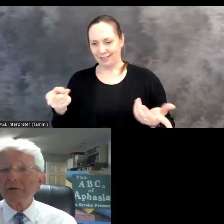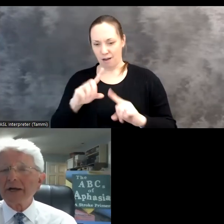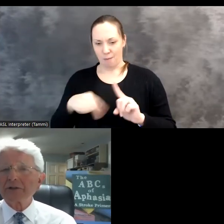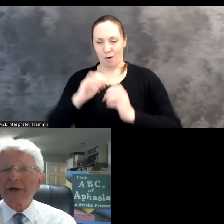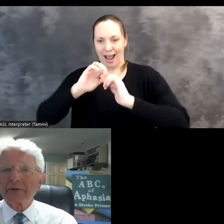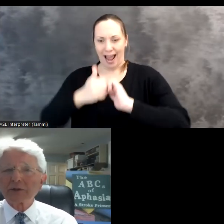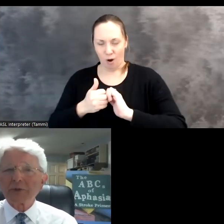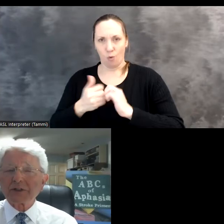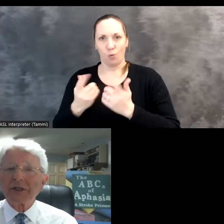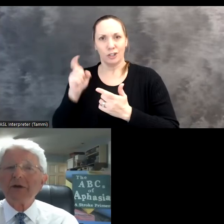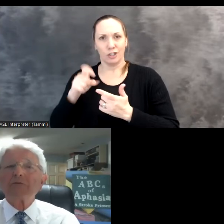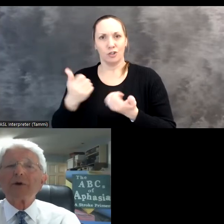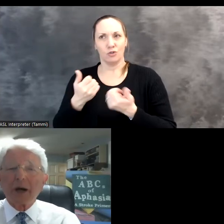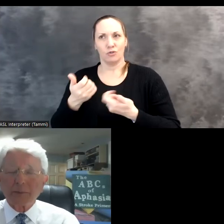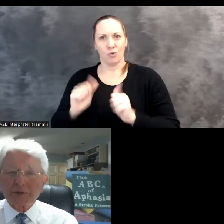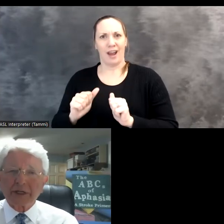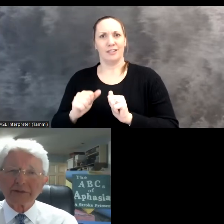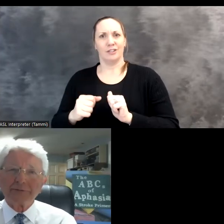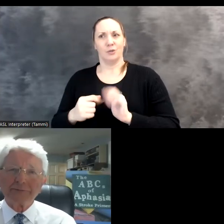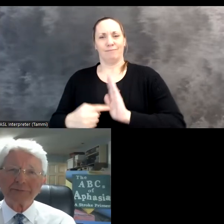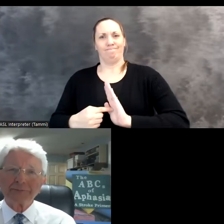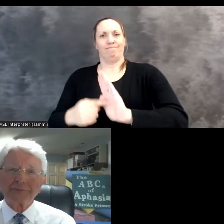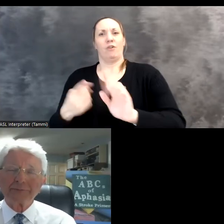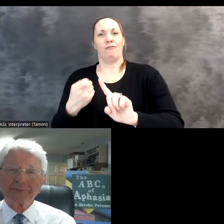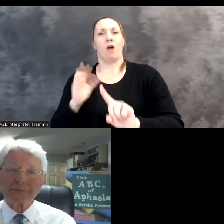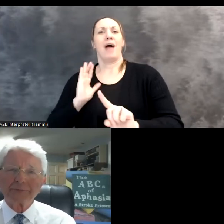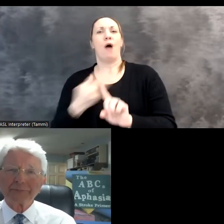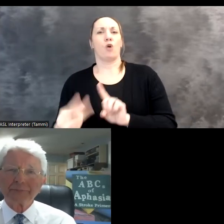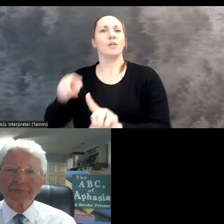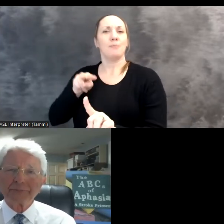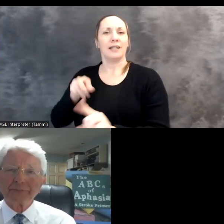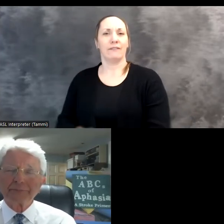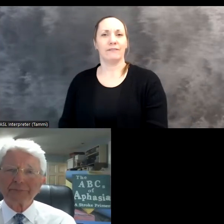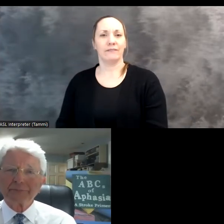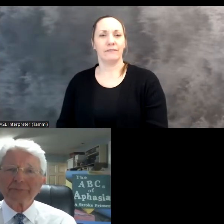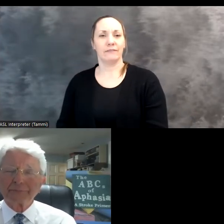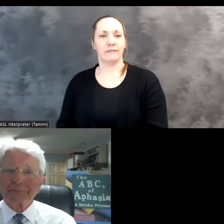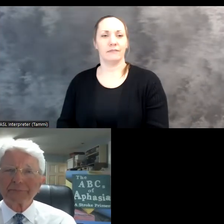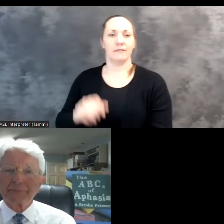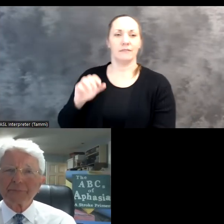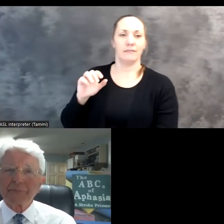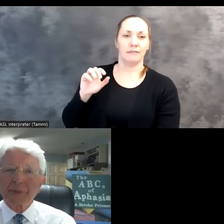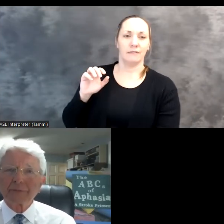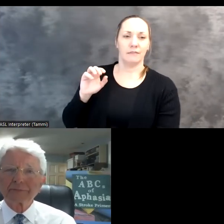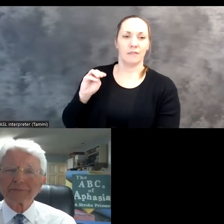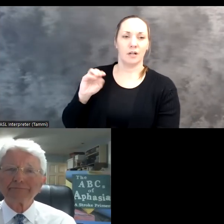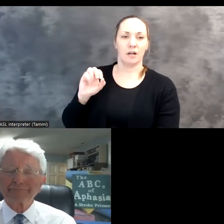about the lexicon of the one and the other one not having any idea about how we should have tried to express it